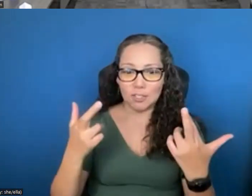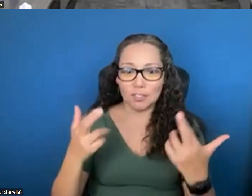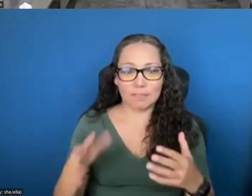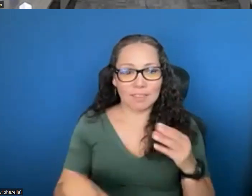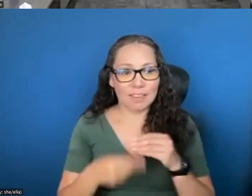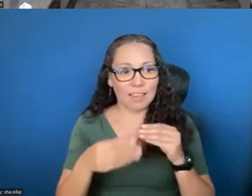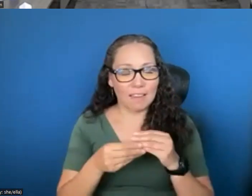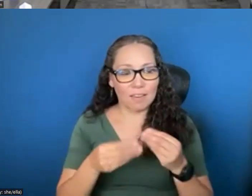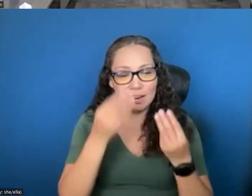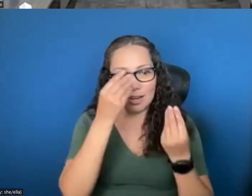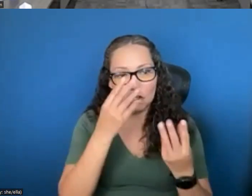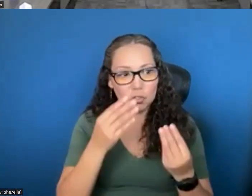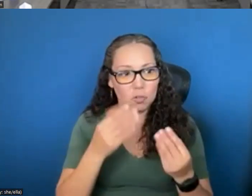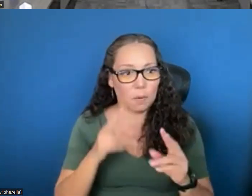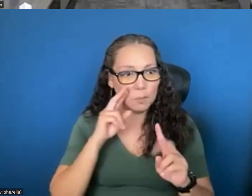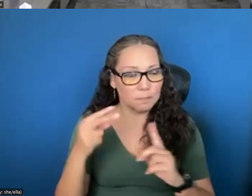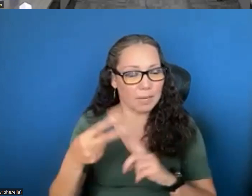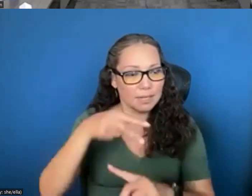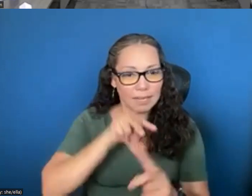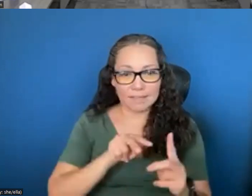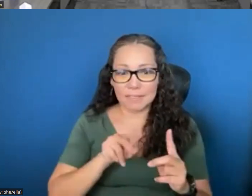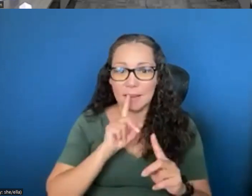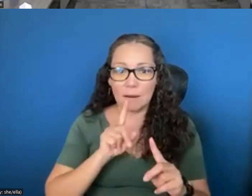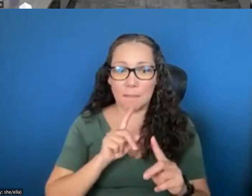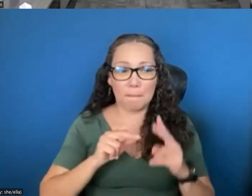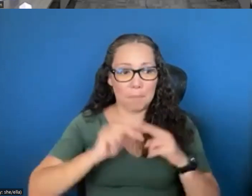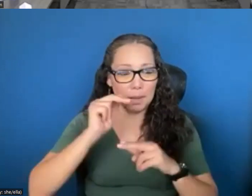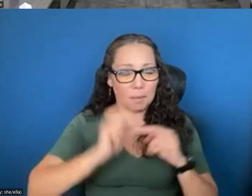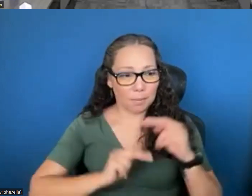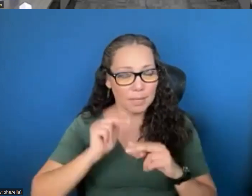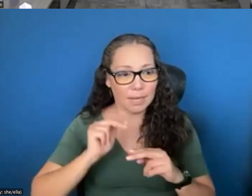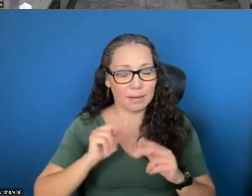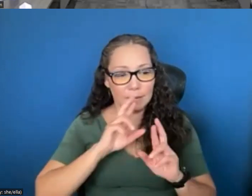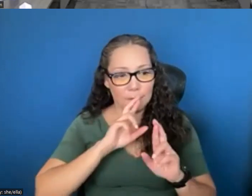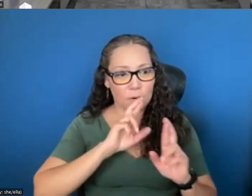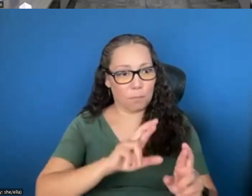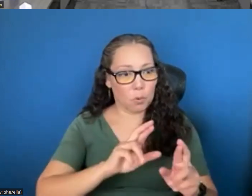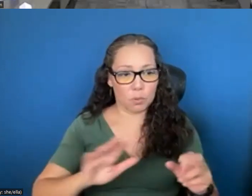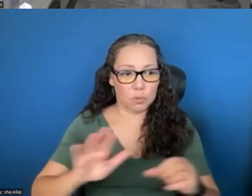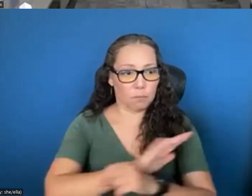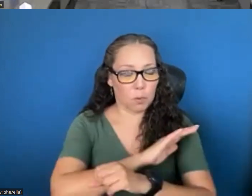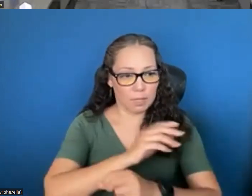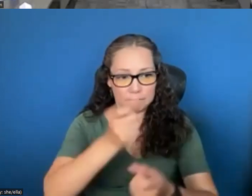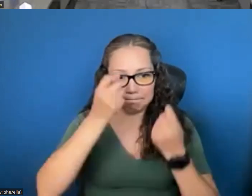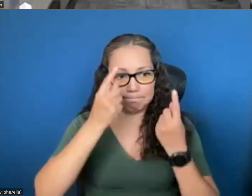building out this uh report to to make sure it was uh fully comprehensive um the core exec team also